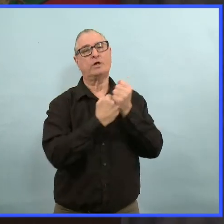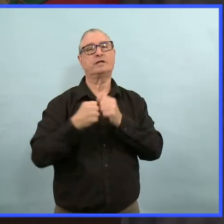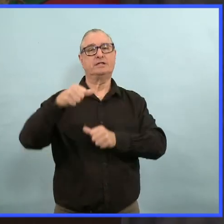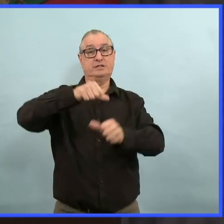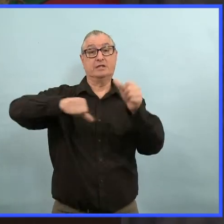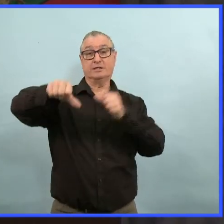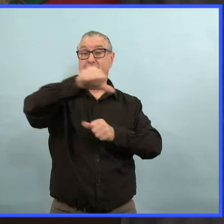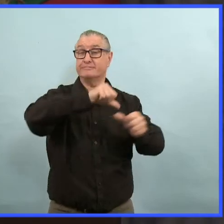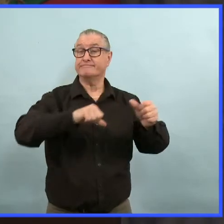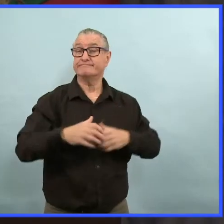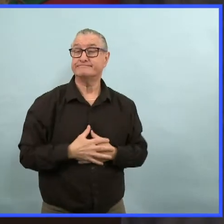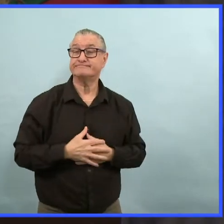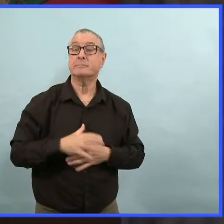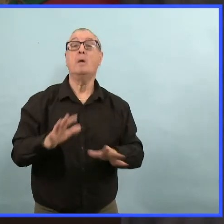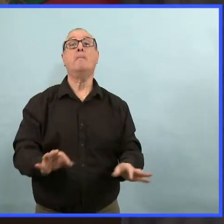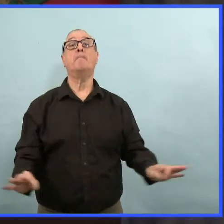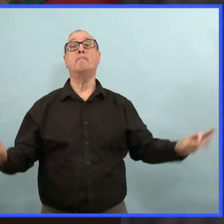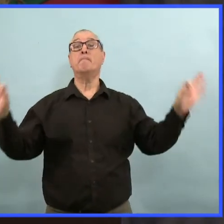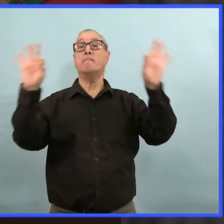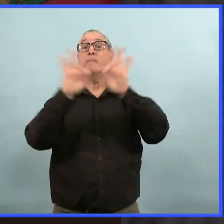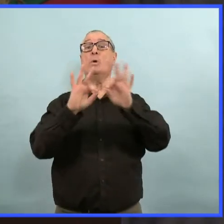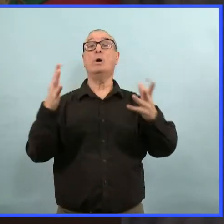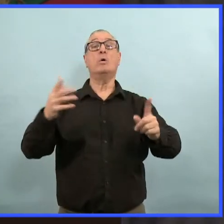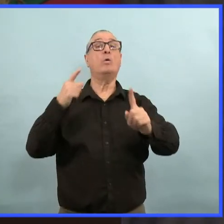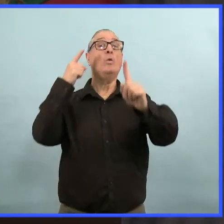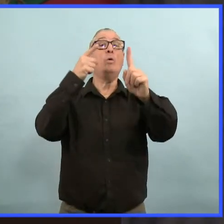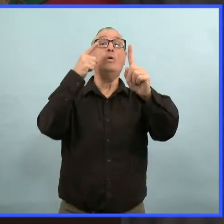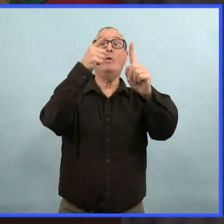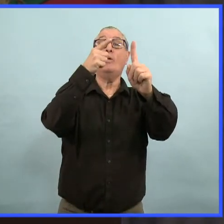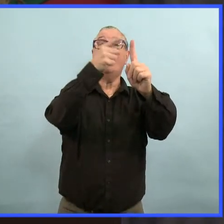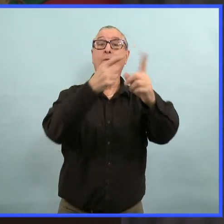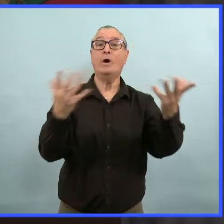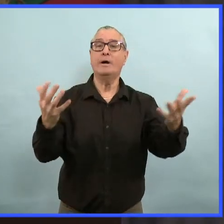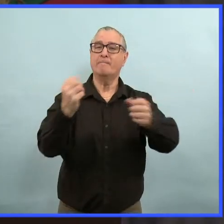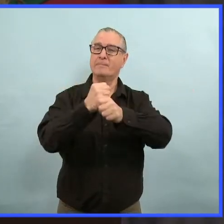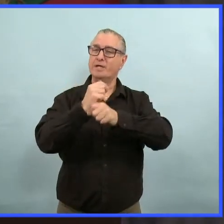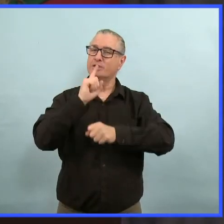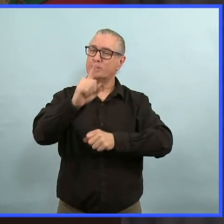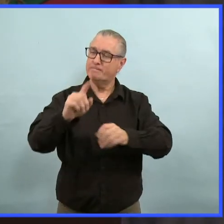provide the care that manitobans expect and deserve to receive i don't know if